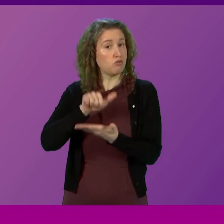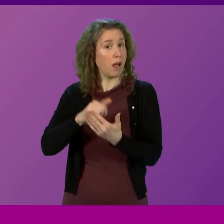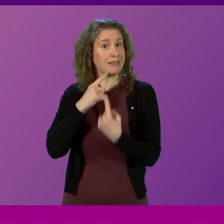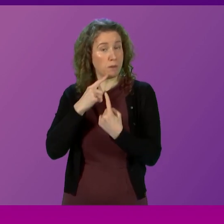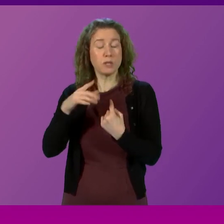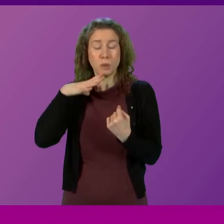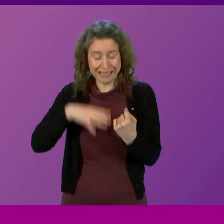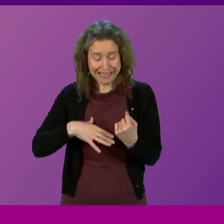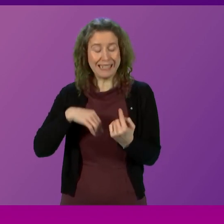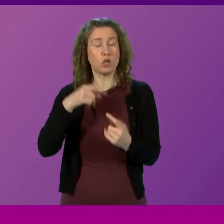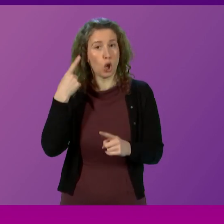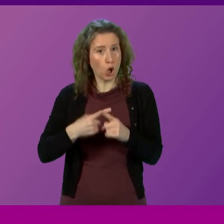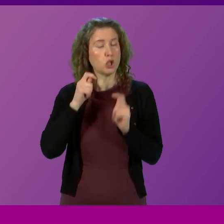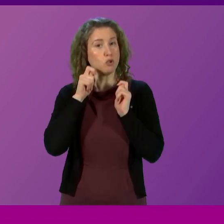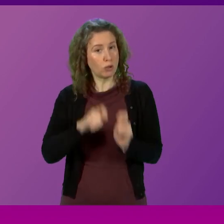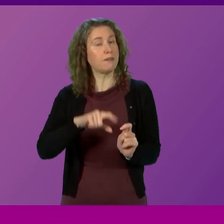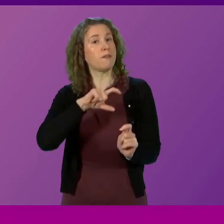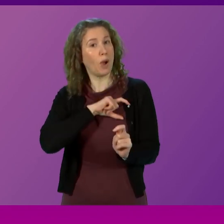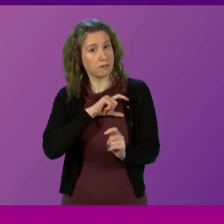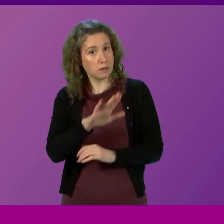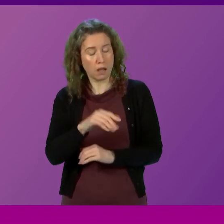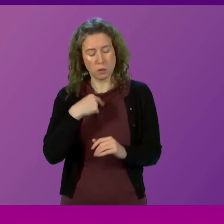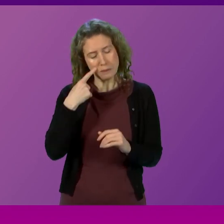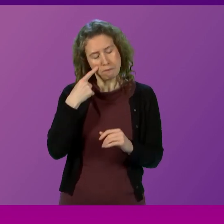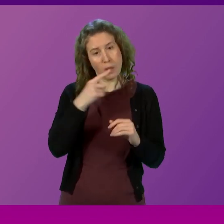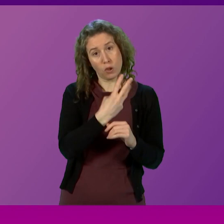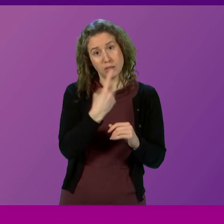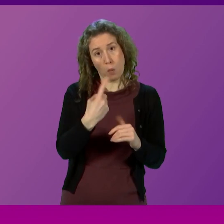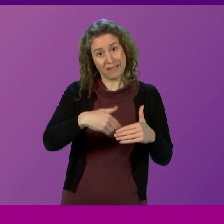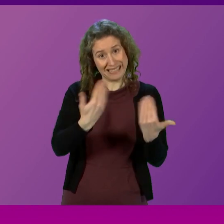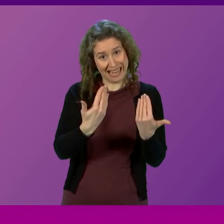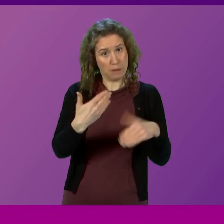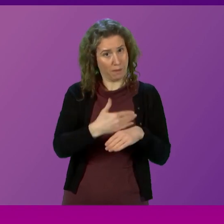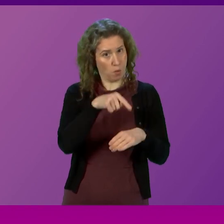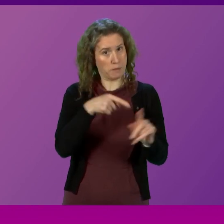urgent treatment for cancer. If we look at the 31-day performance target, we can see that the